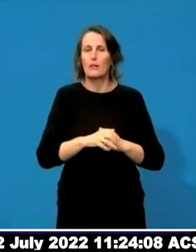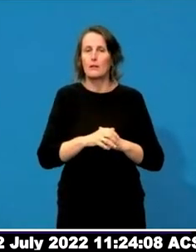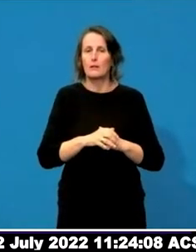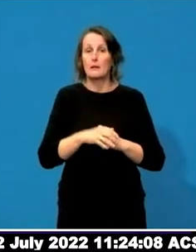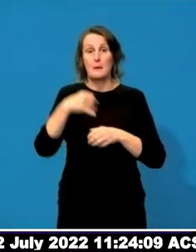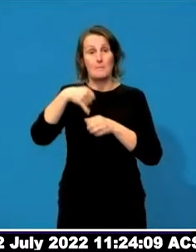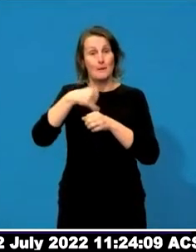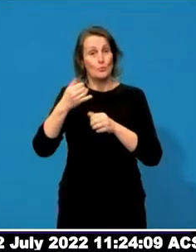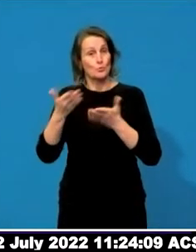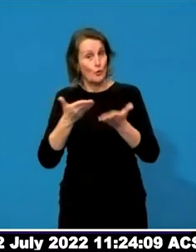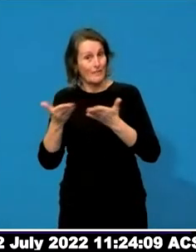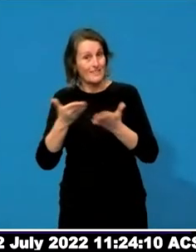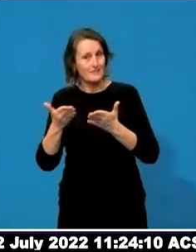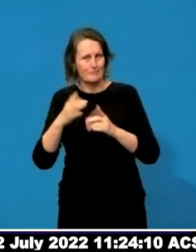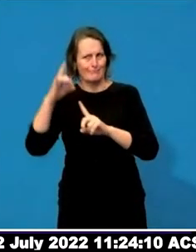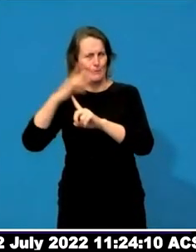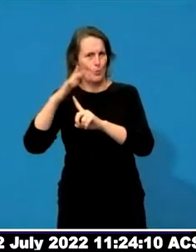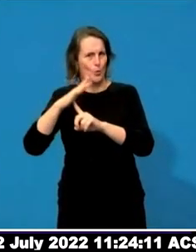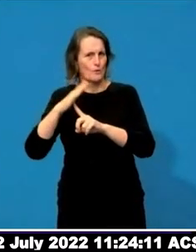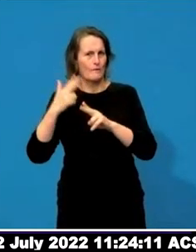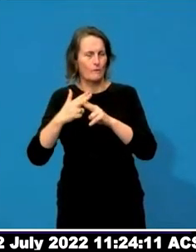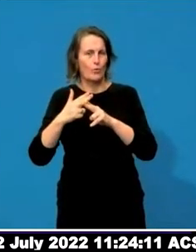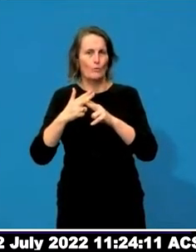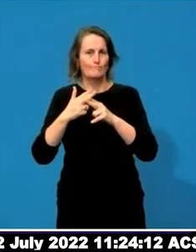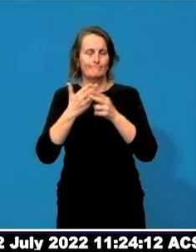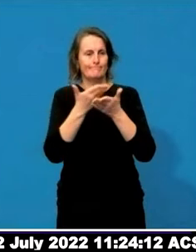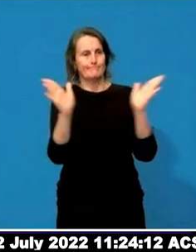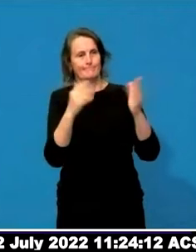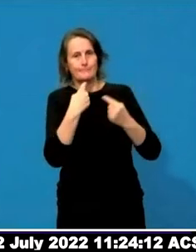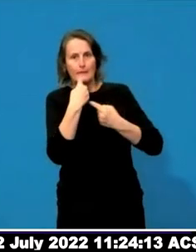in terms of accessibility and information and improving the health